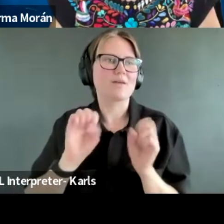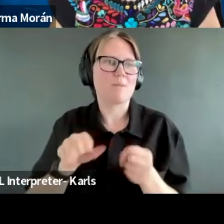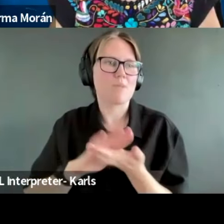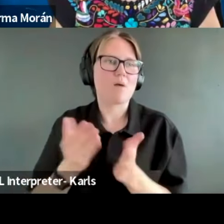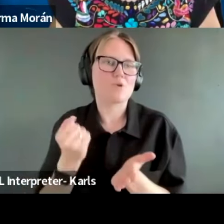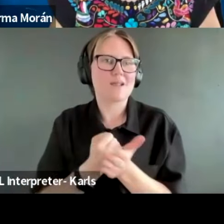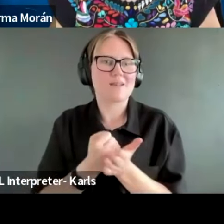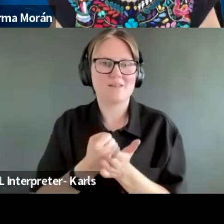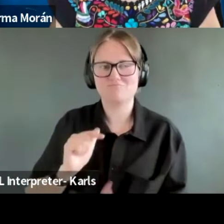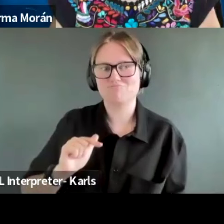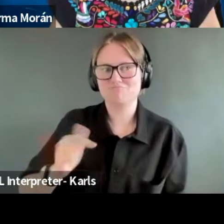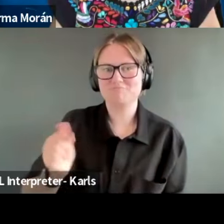Let's see here.